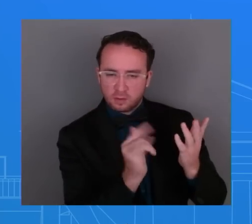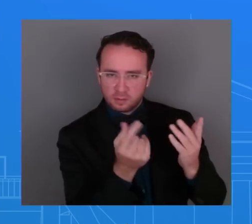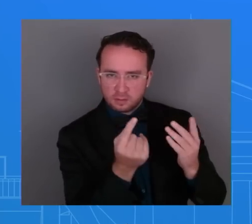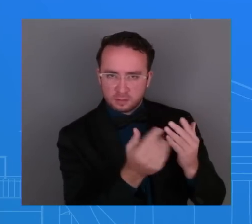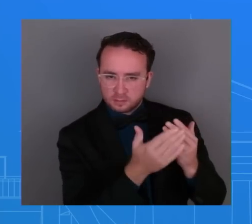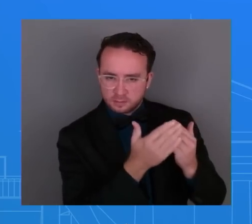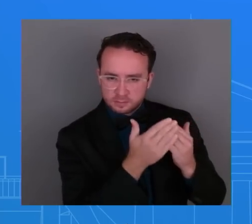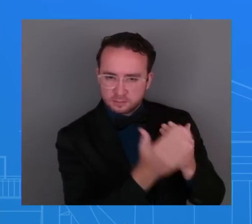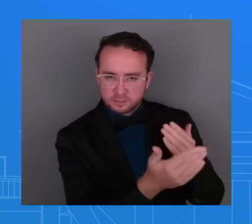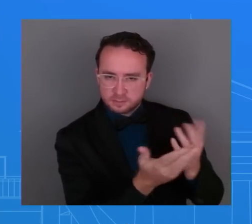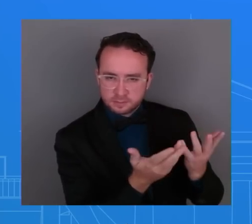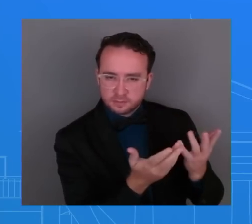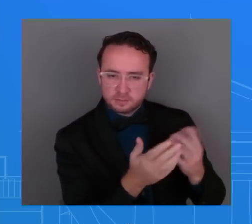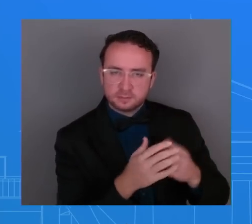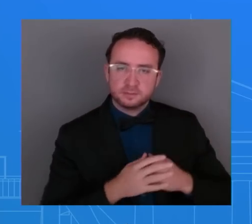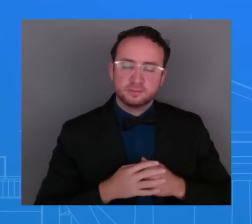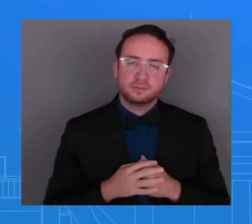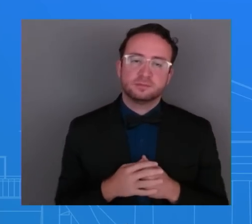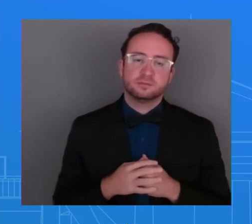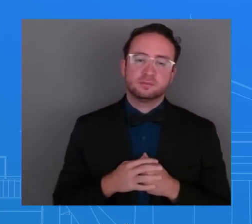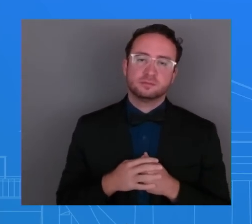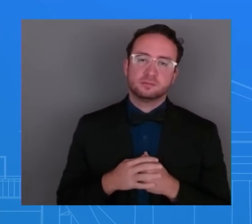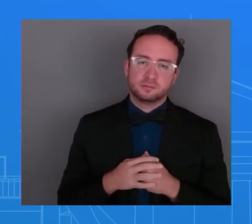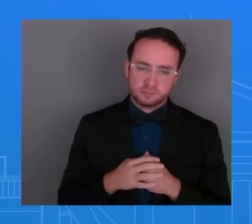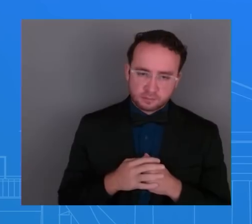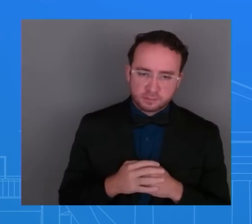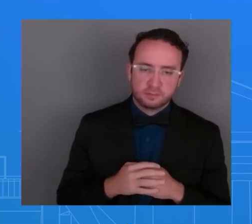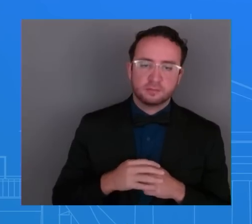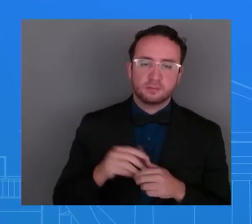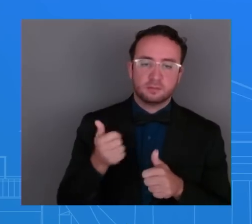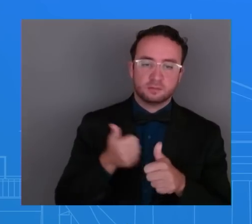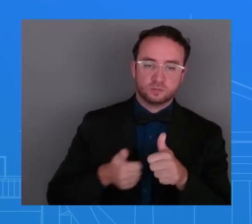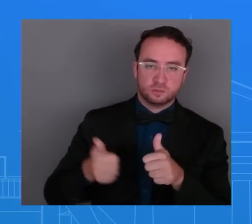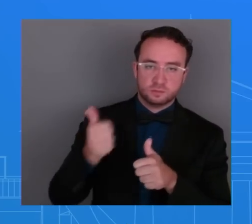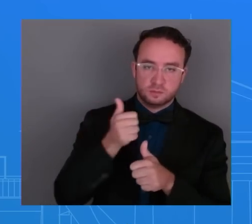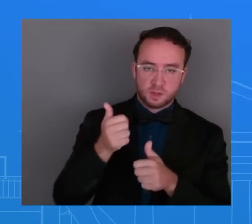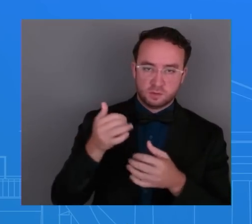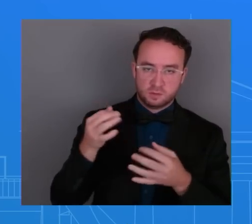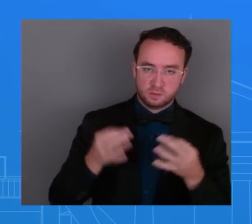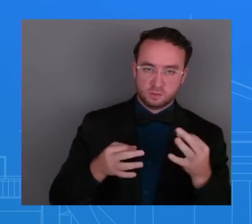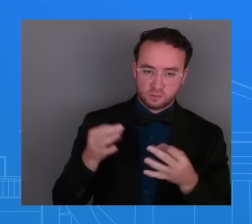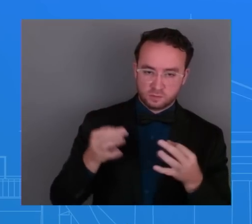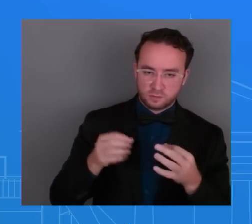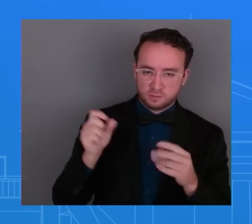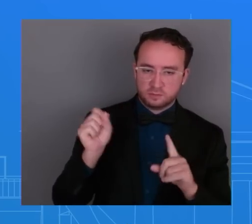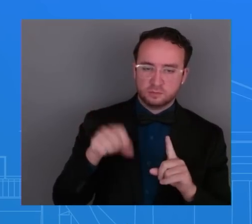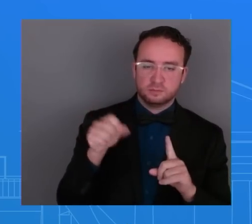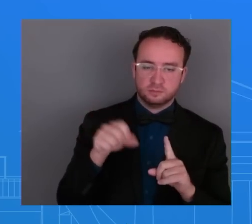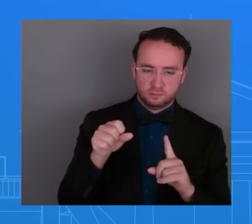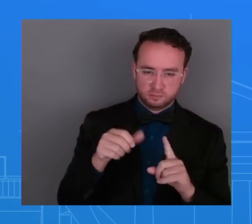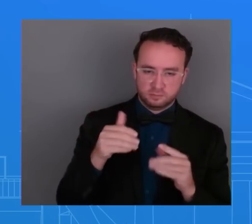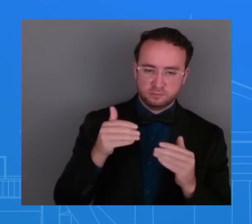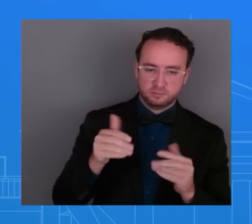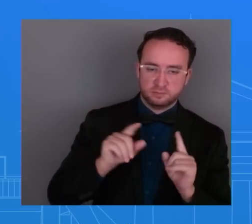he went to Texas and talked about SCOTUS reform. That was an important way to spend his time. Tomorrow, Cancer Moonshot.